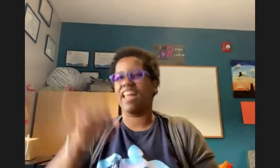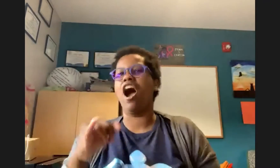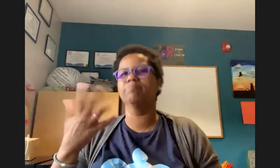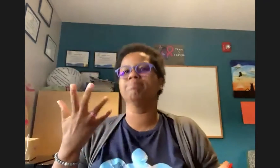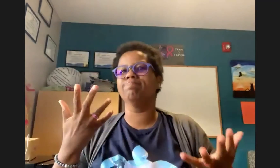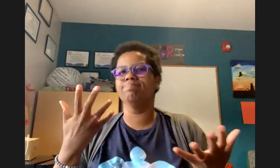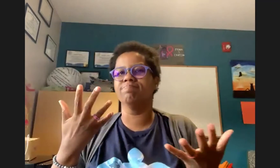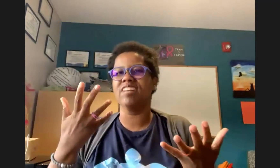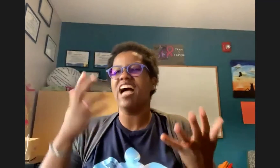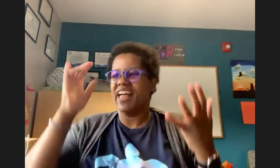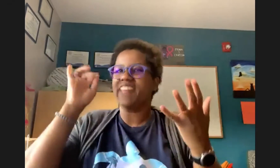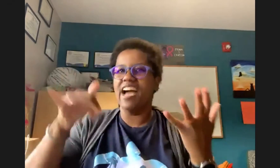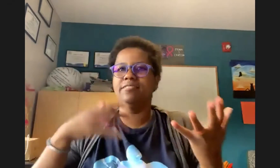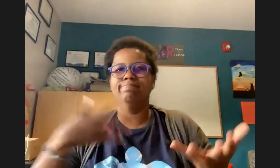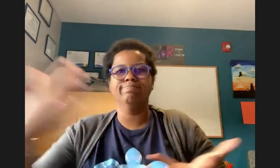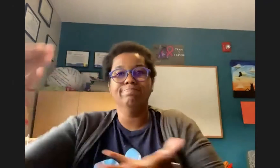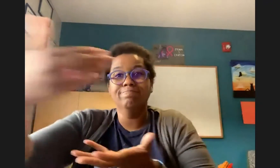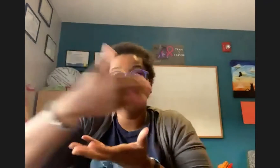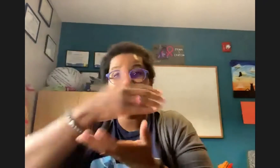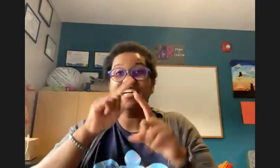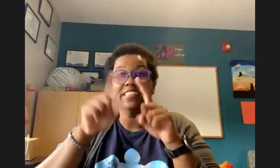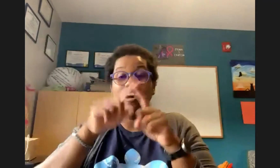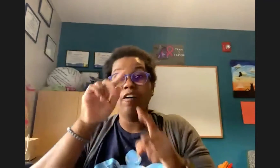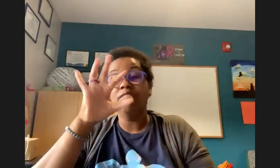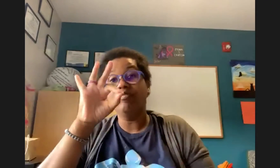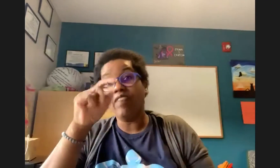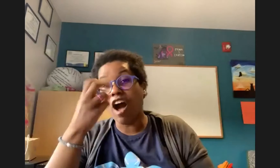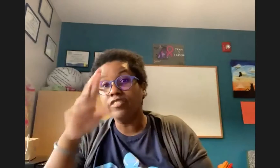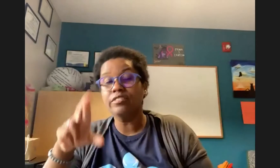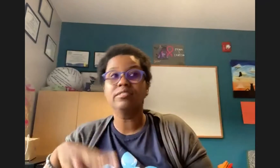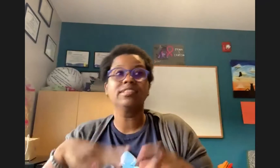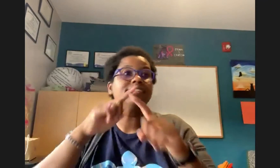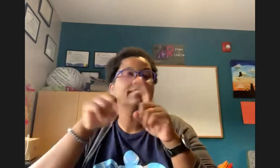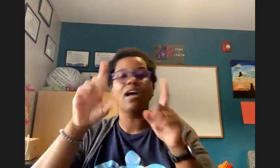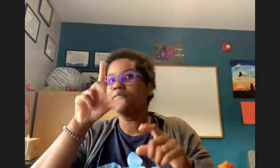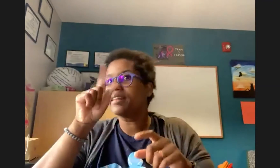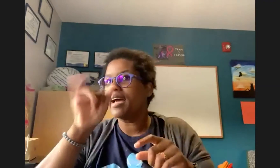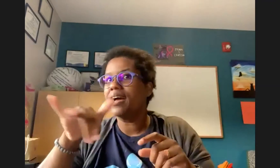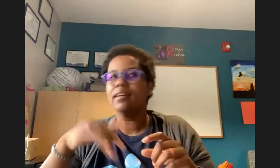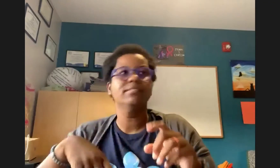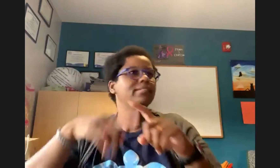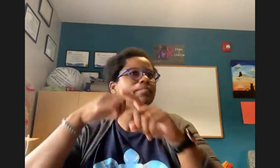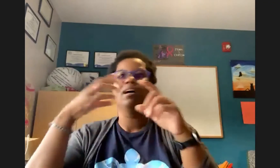and began to feel the art materials. At that time, I got it.